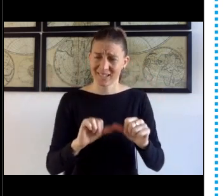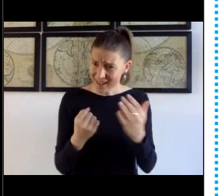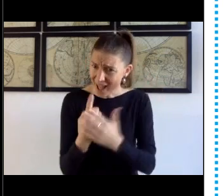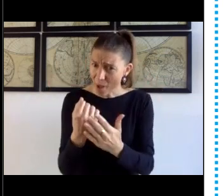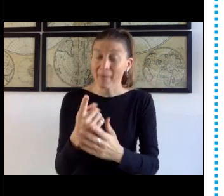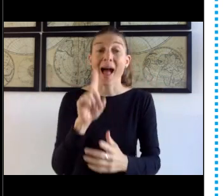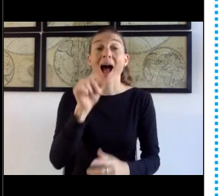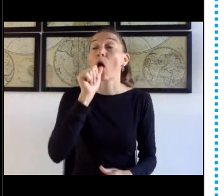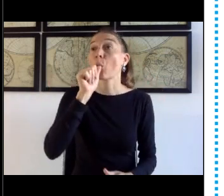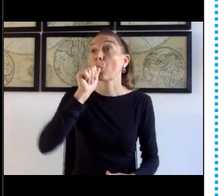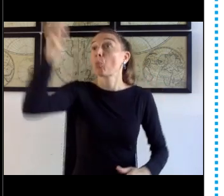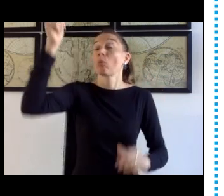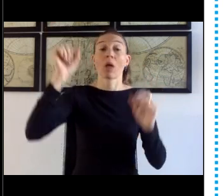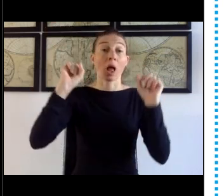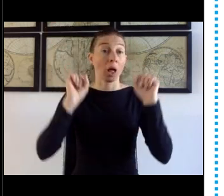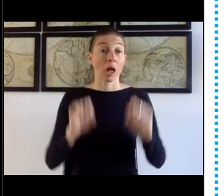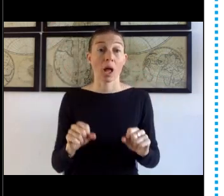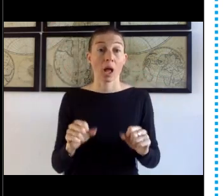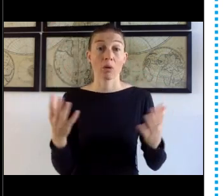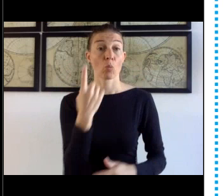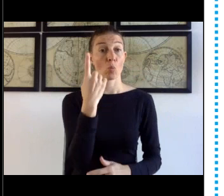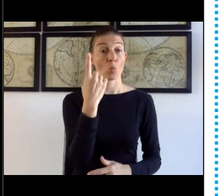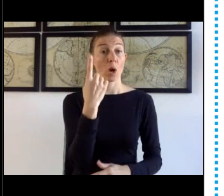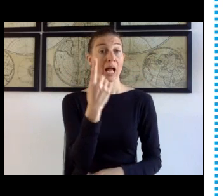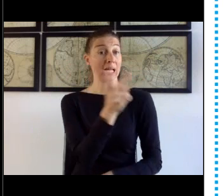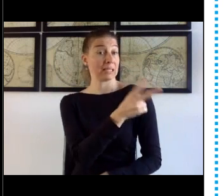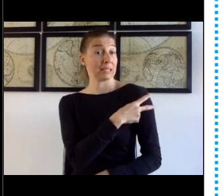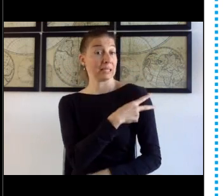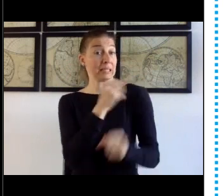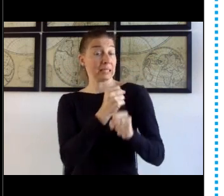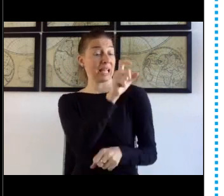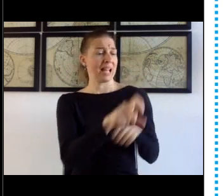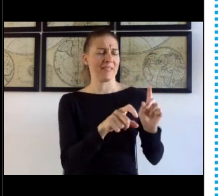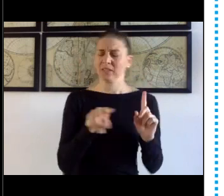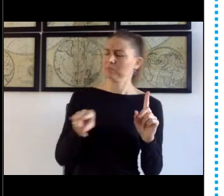One staff can say you aren't fit to travel, so you can't travel